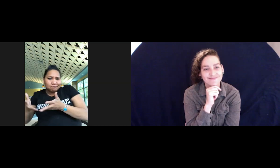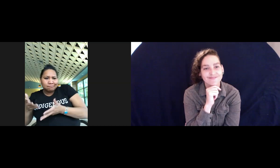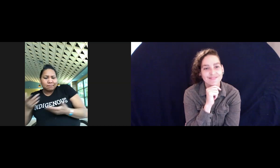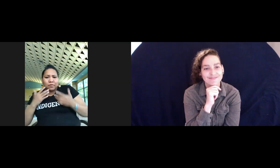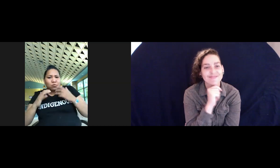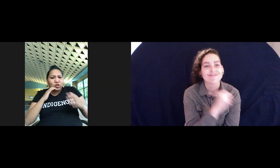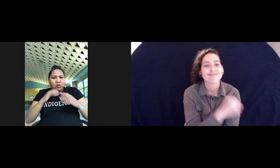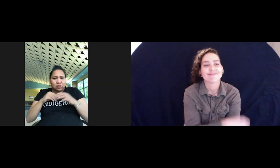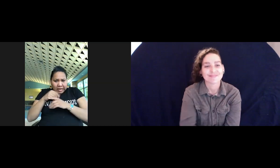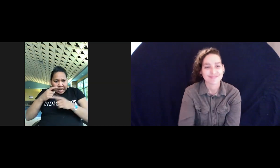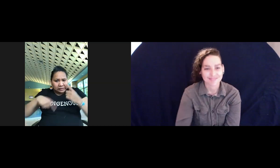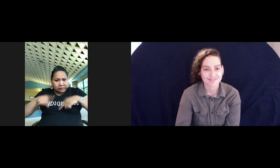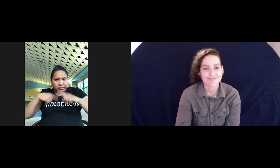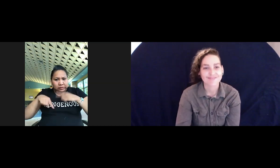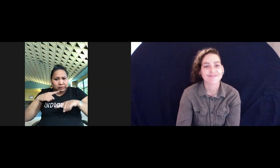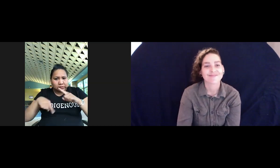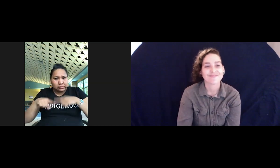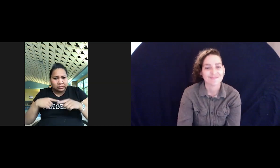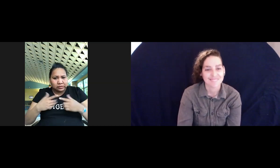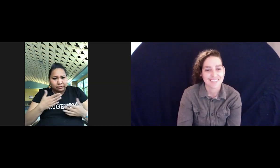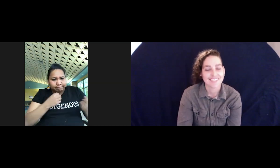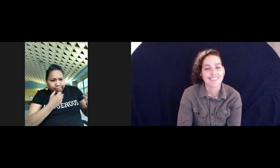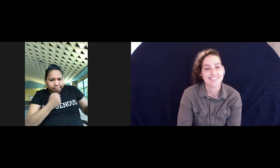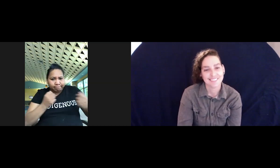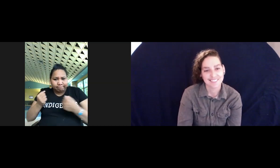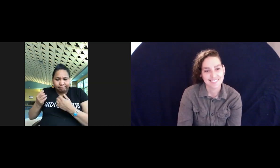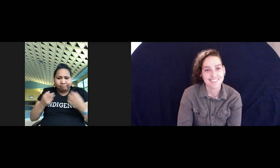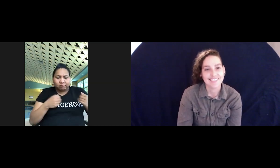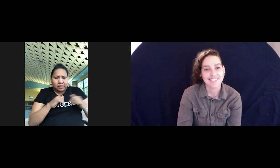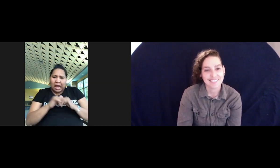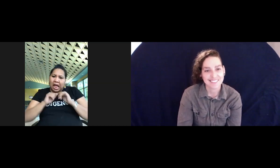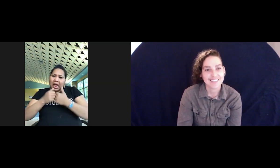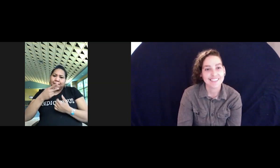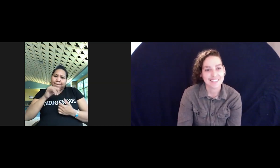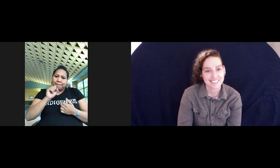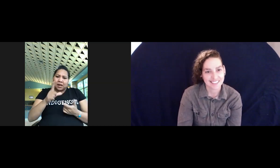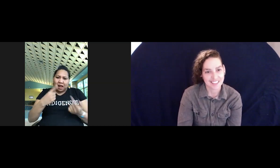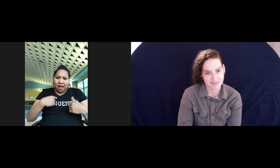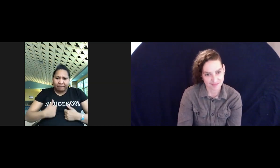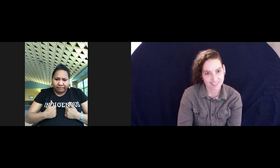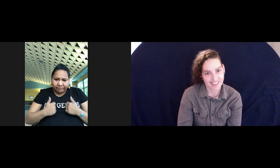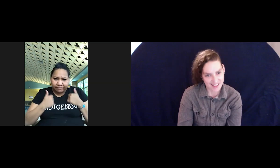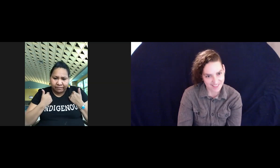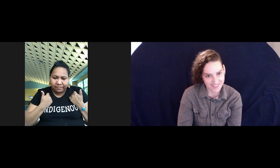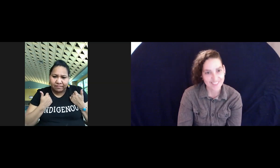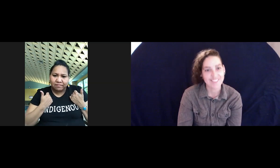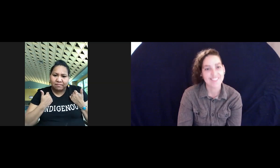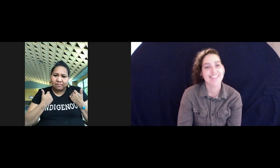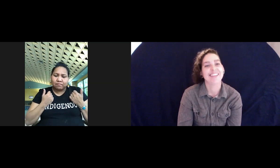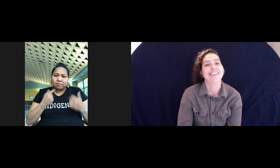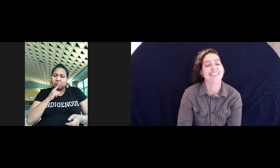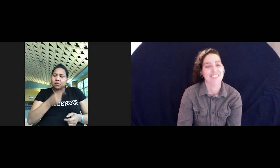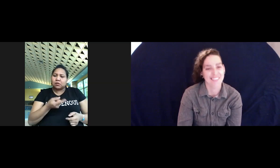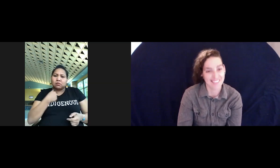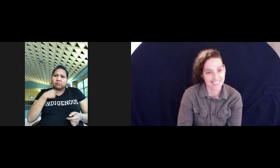So they started signing to communicate. After that, PISL became alive and spread.